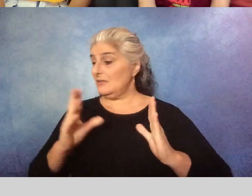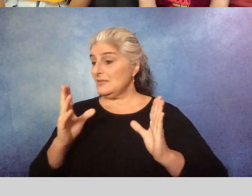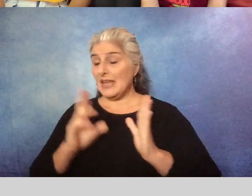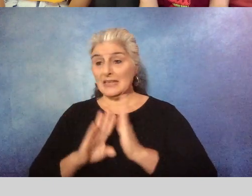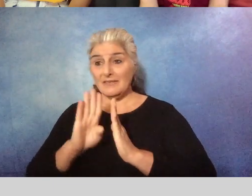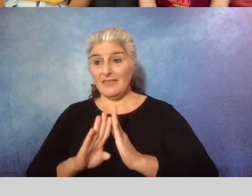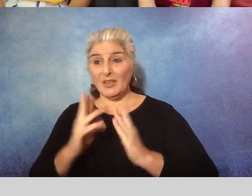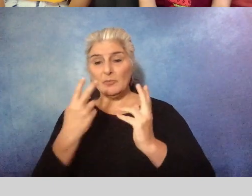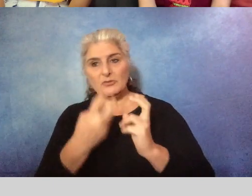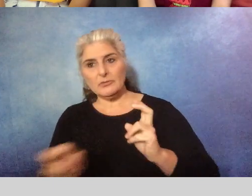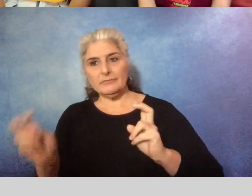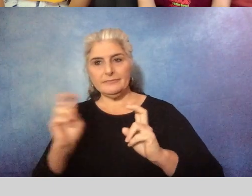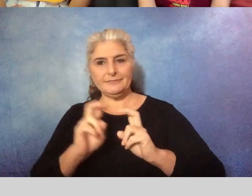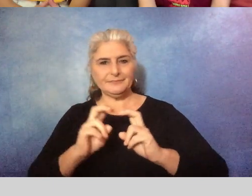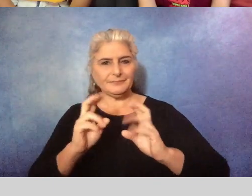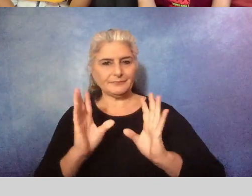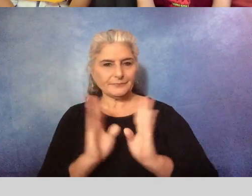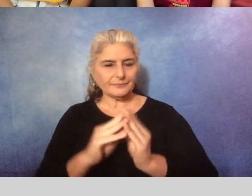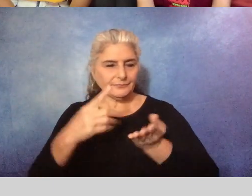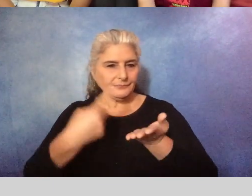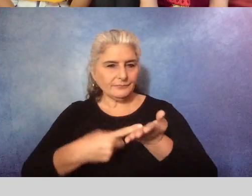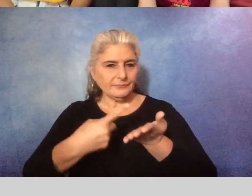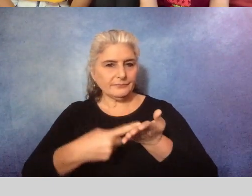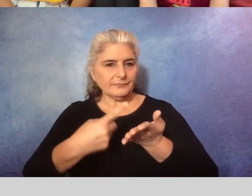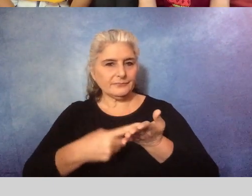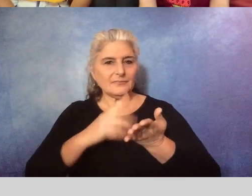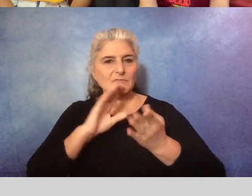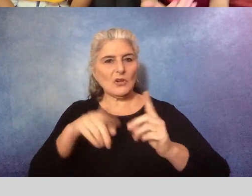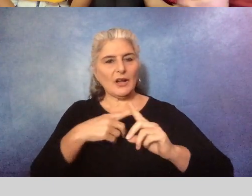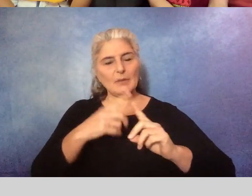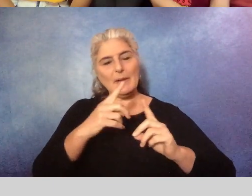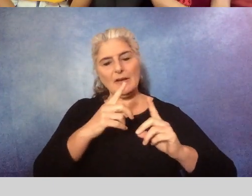would get together to think of the designs